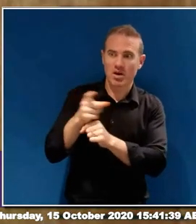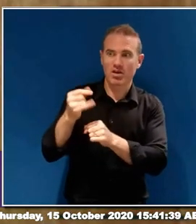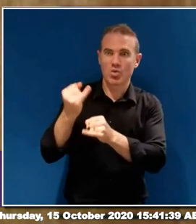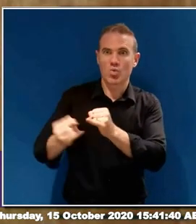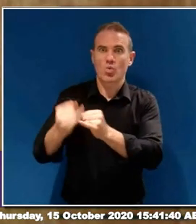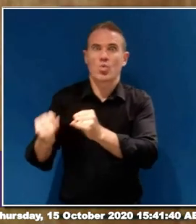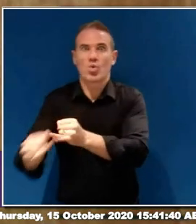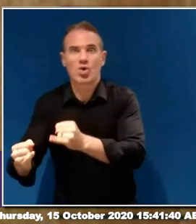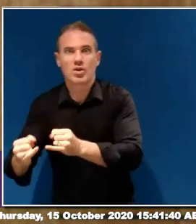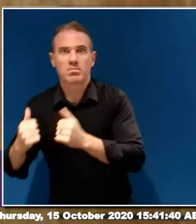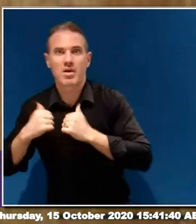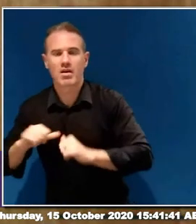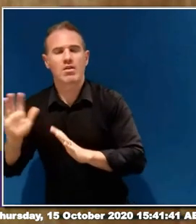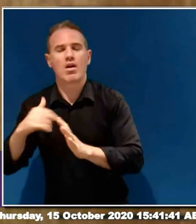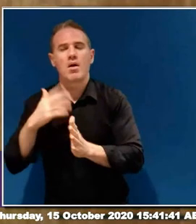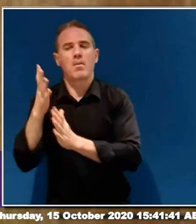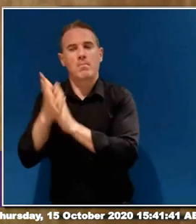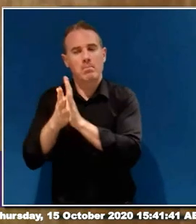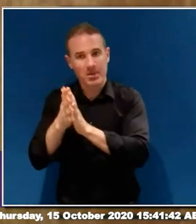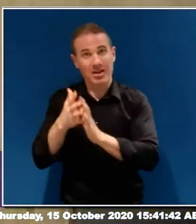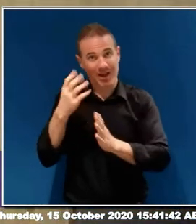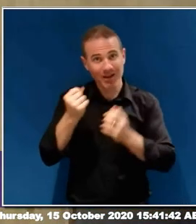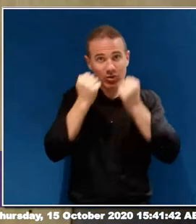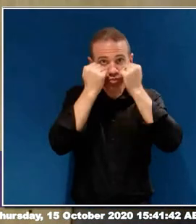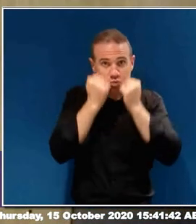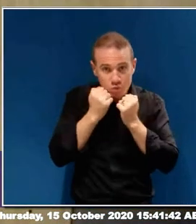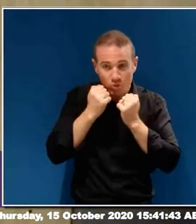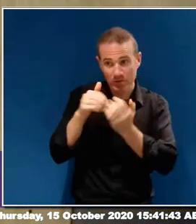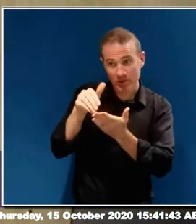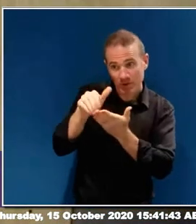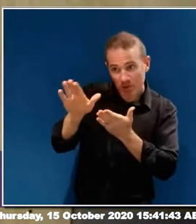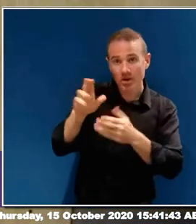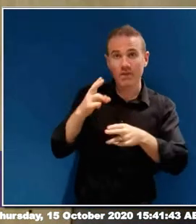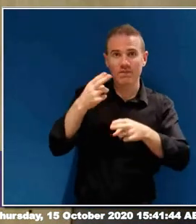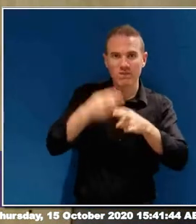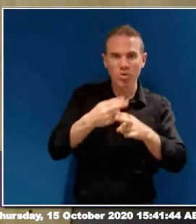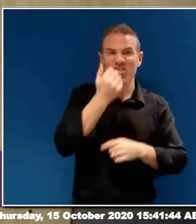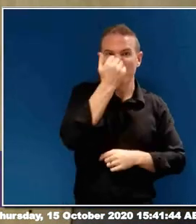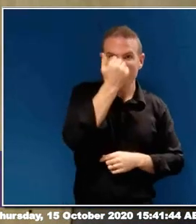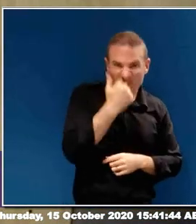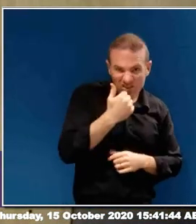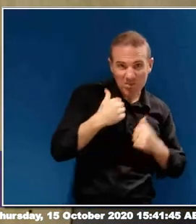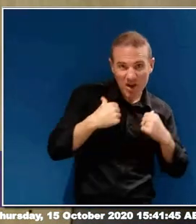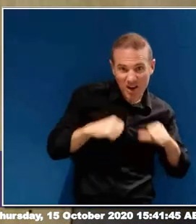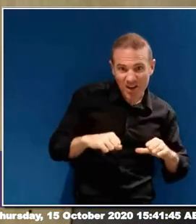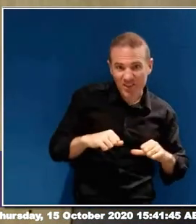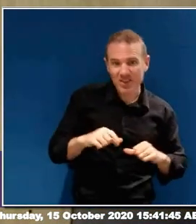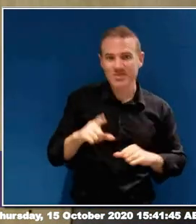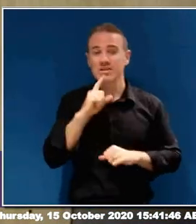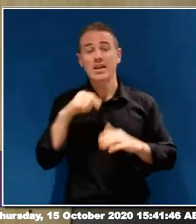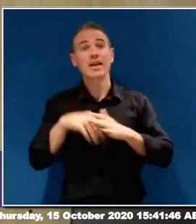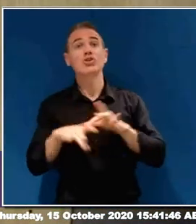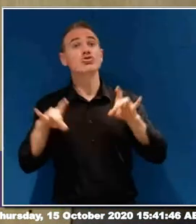In Australia, no, not yet. Thank you.